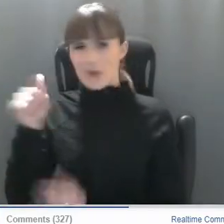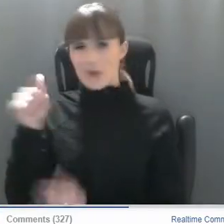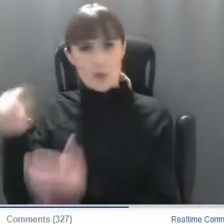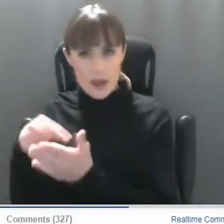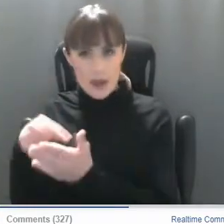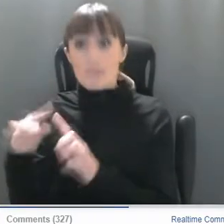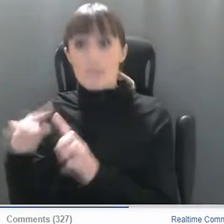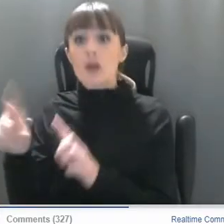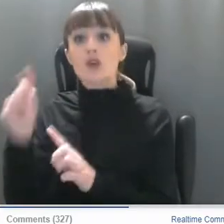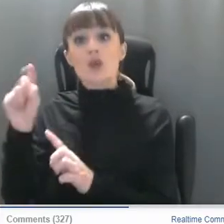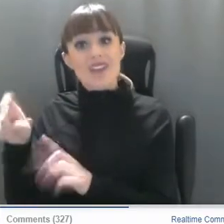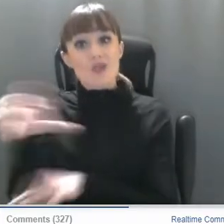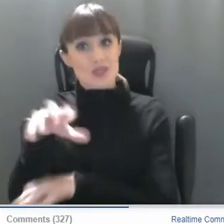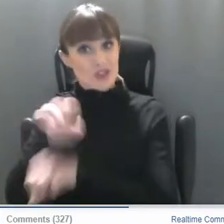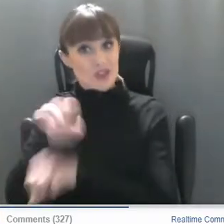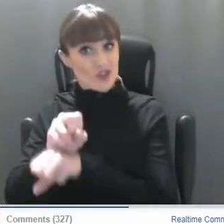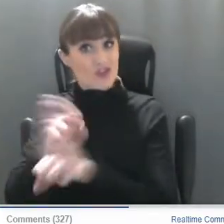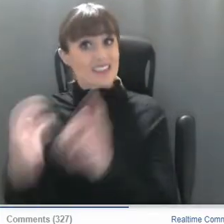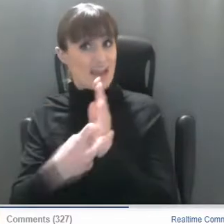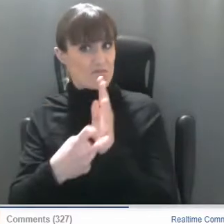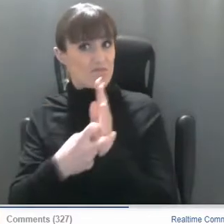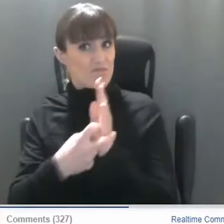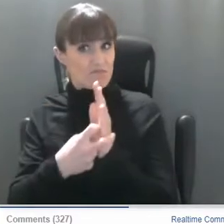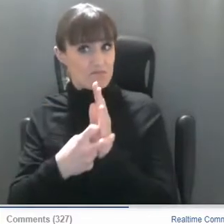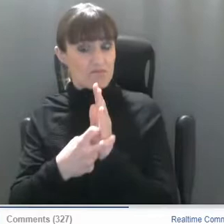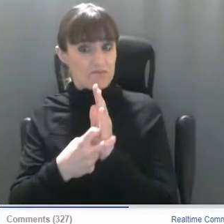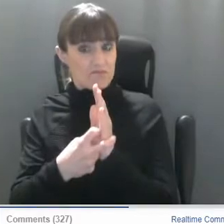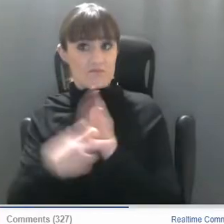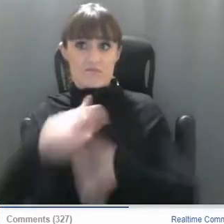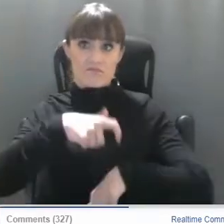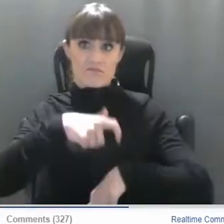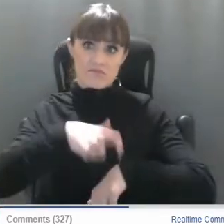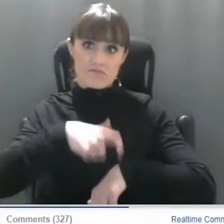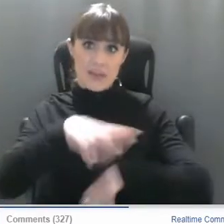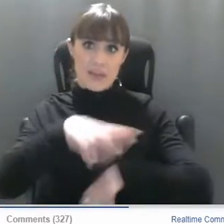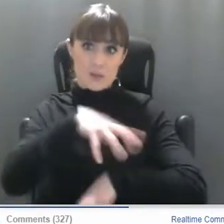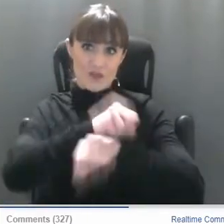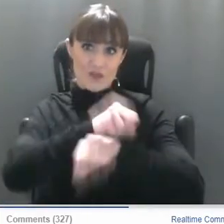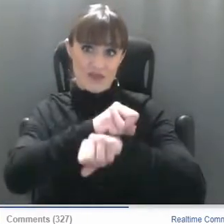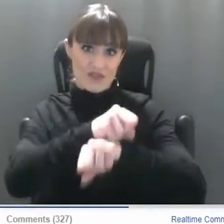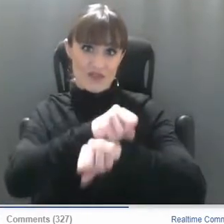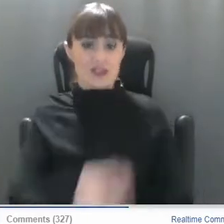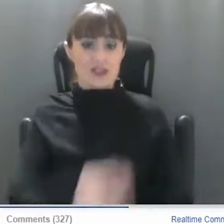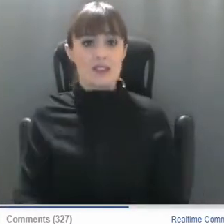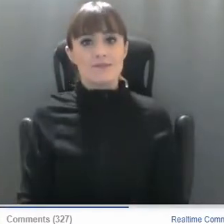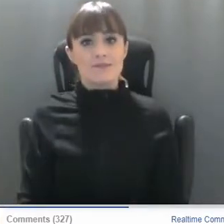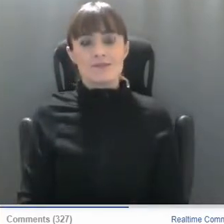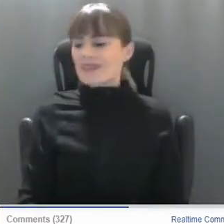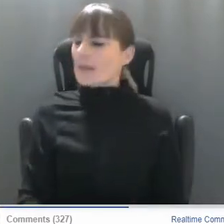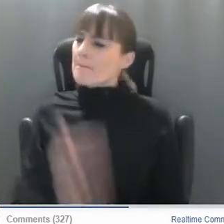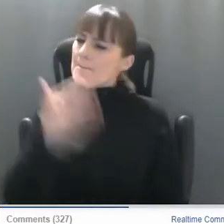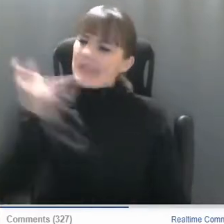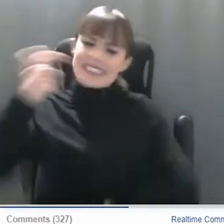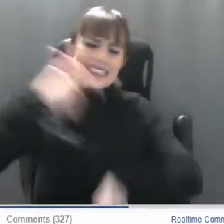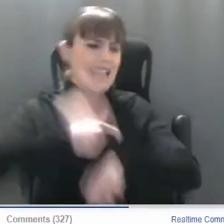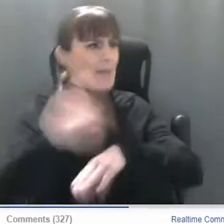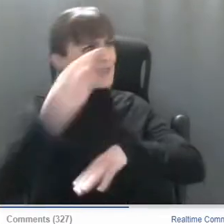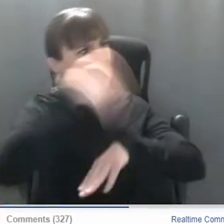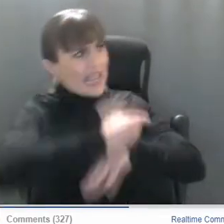more active?" Mornings are always best I think, at my time at the zoo. I feel like they just seem to be up and awake a little bit more. They've just had